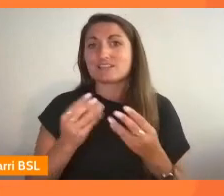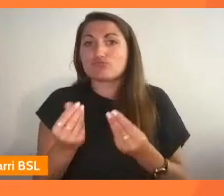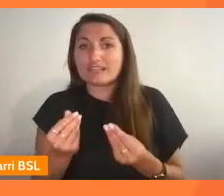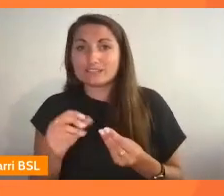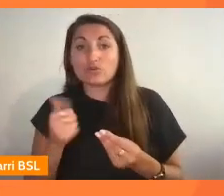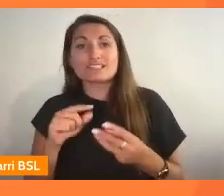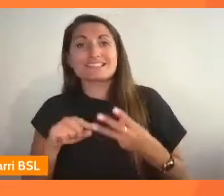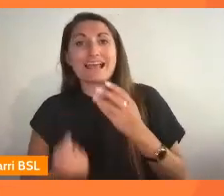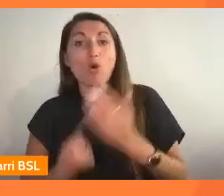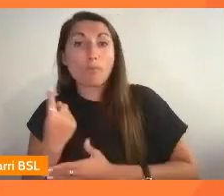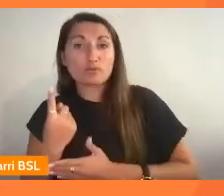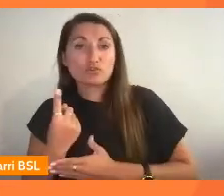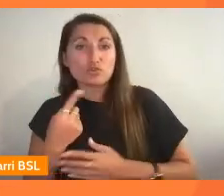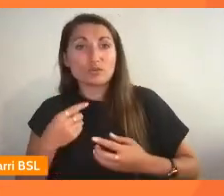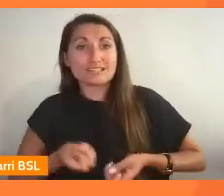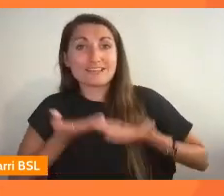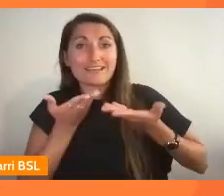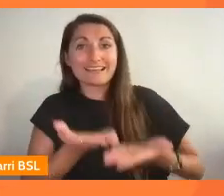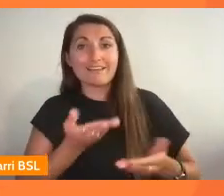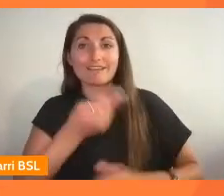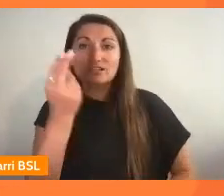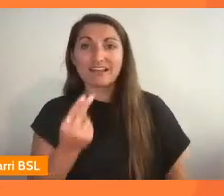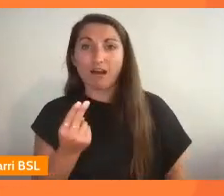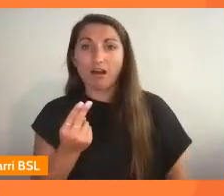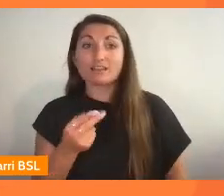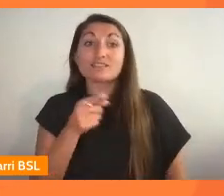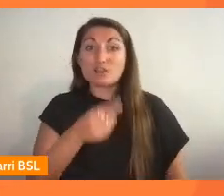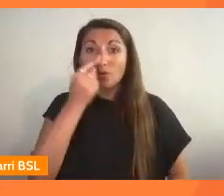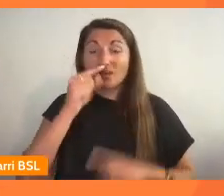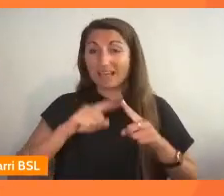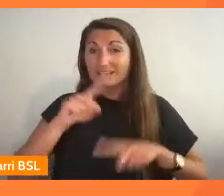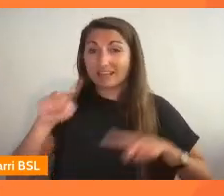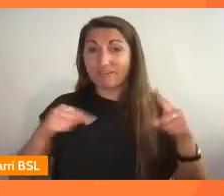that are going to diversify into different areas, which again is